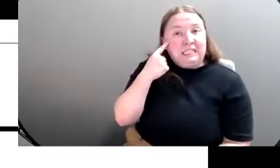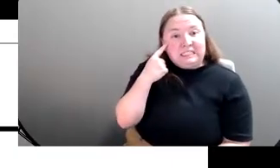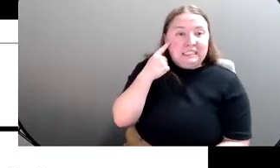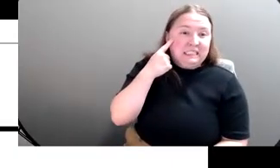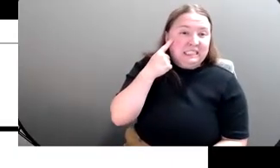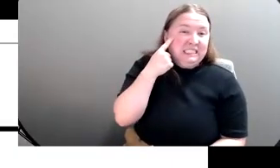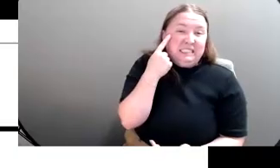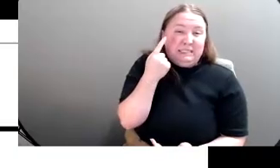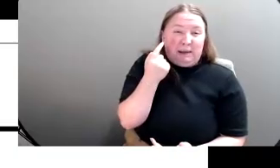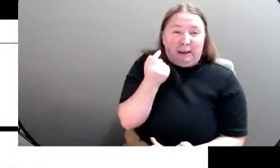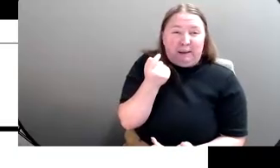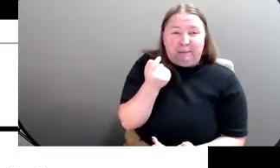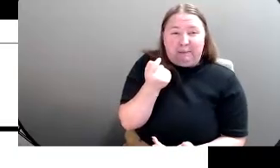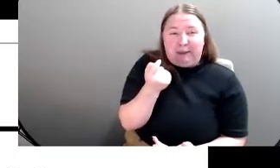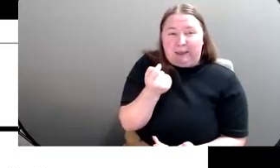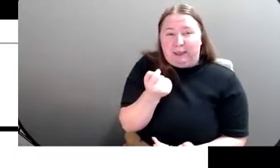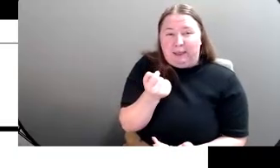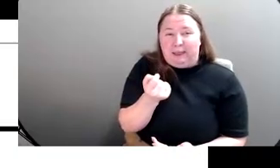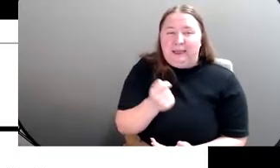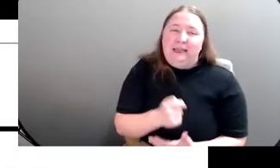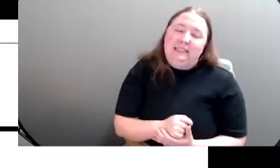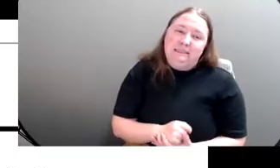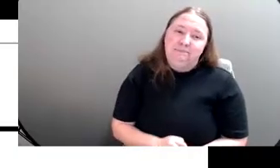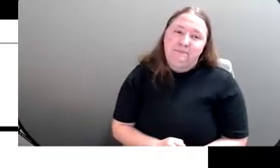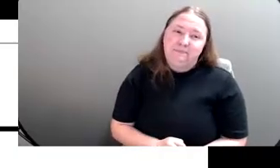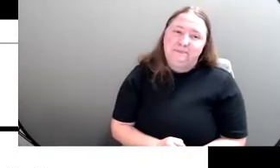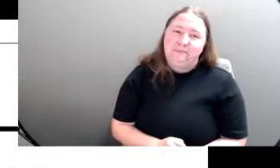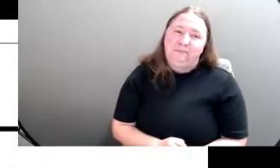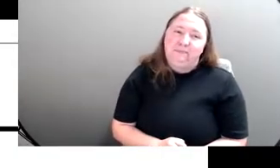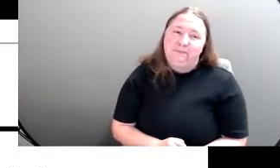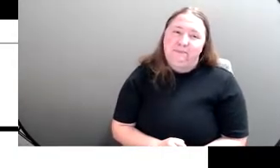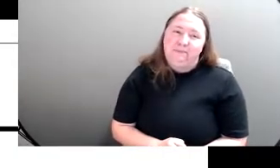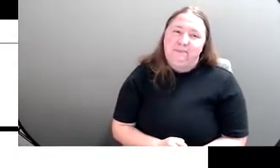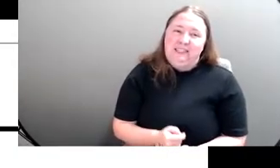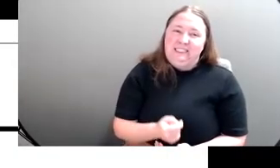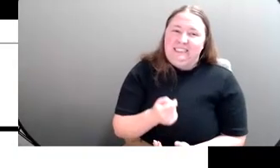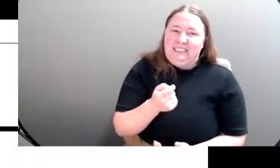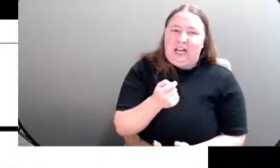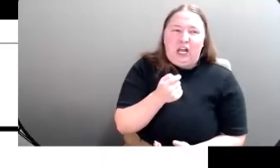a little bit of the of...not the way that you should be looking at it.